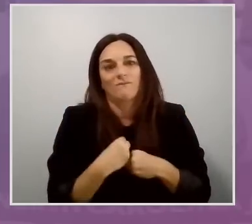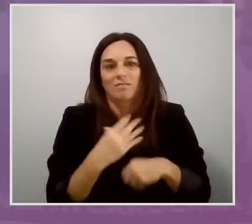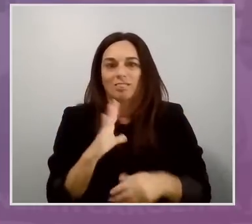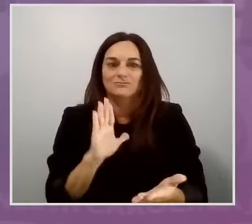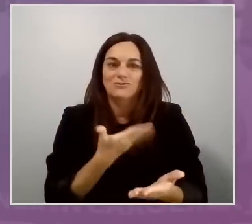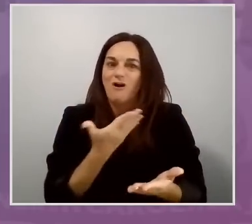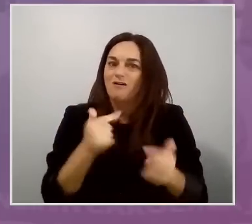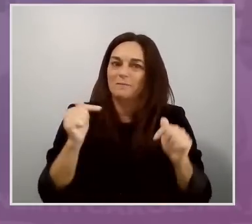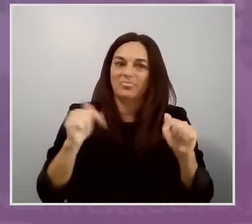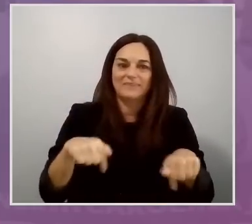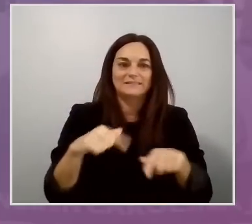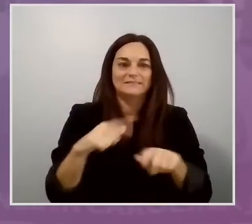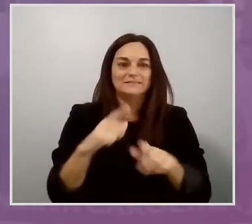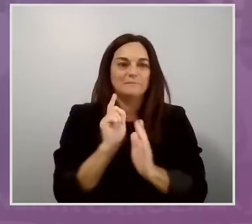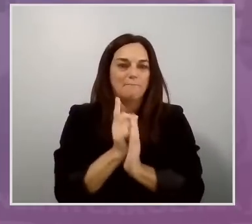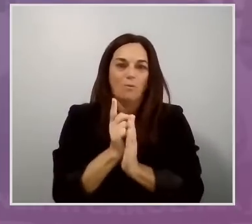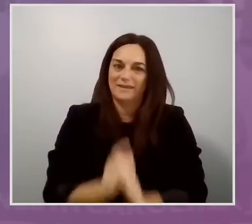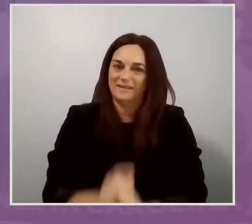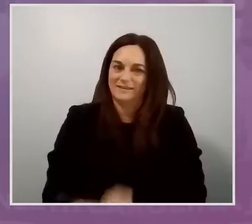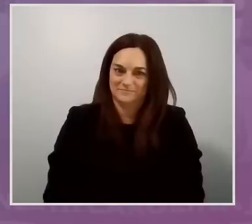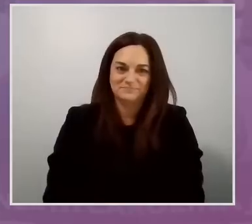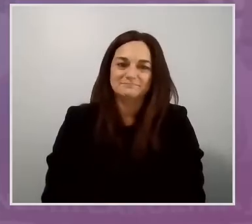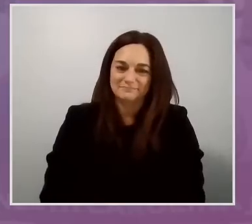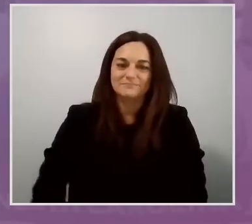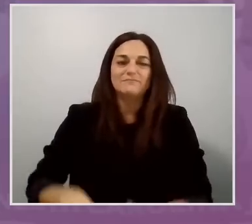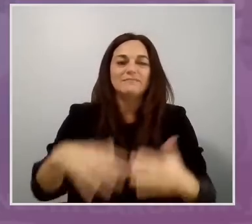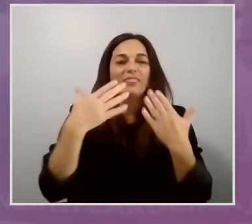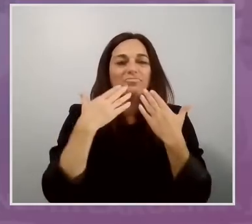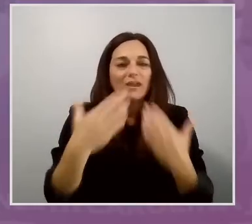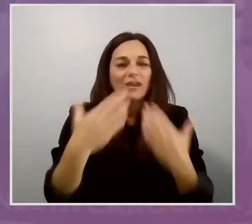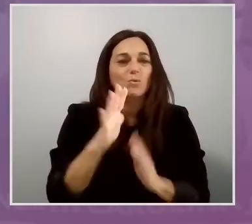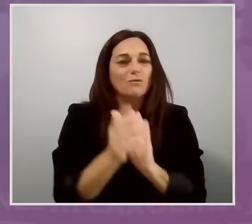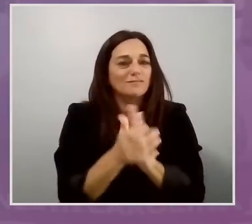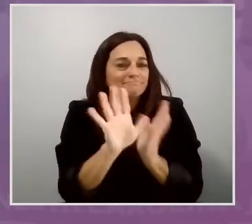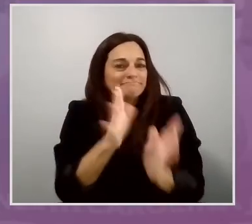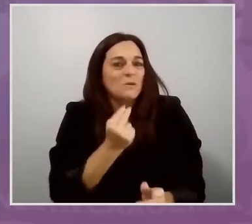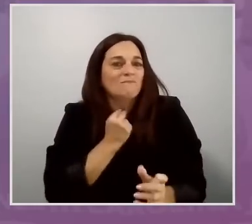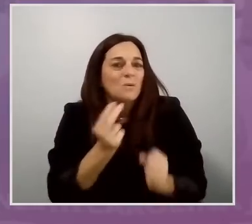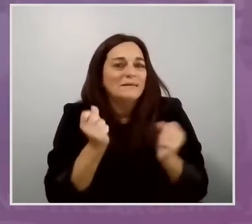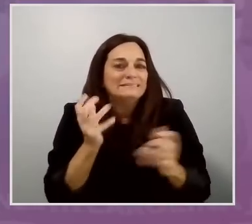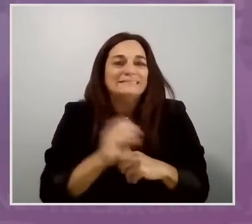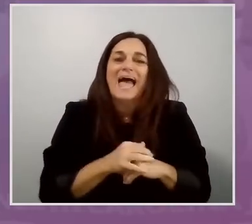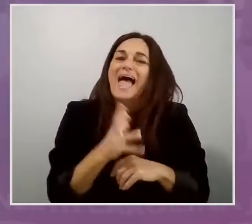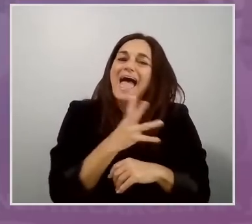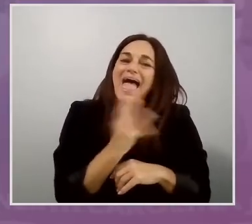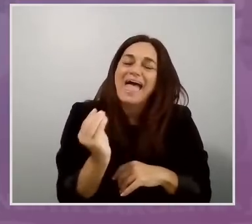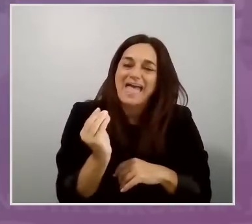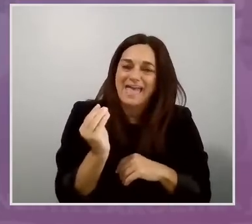AND BEBE SAME THING. HE WROTE THIS MOST BEAUTIFUL